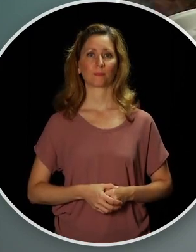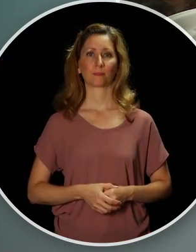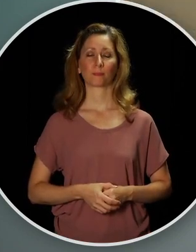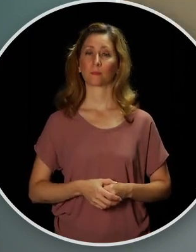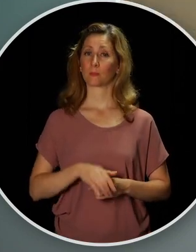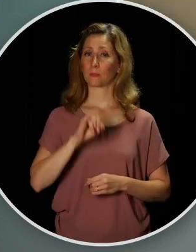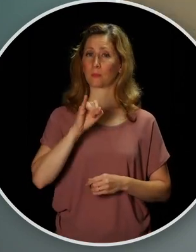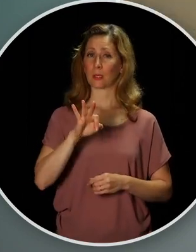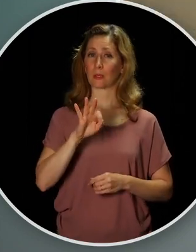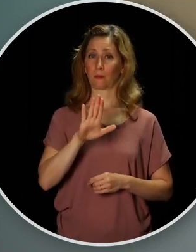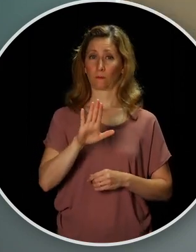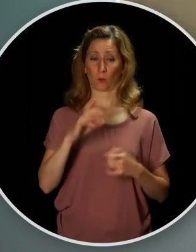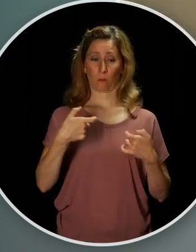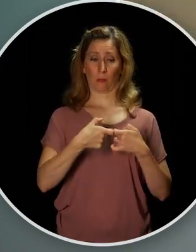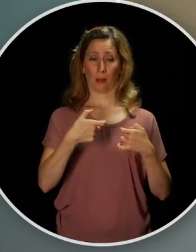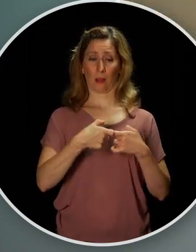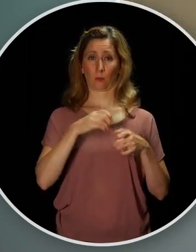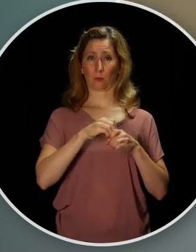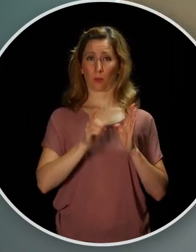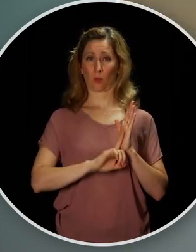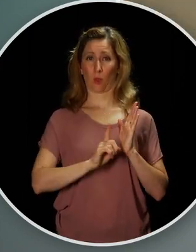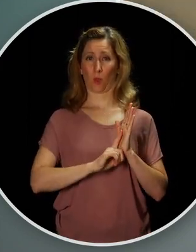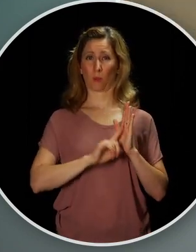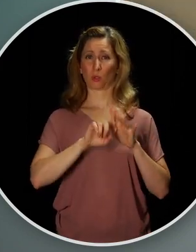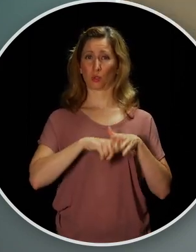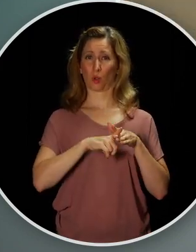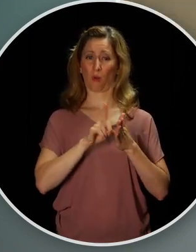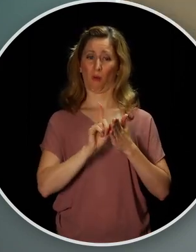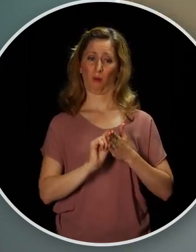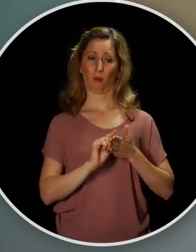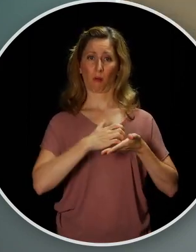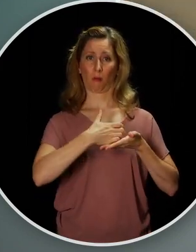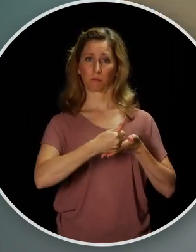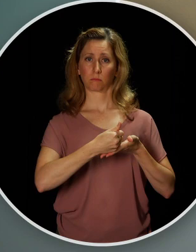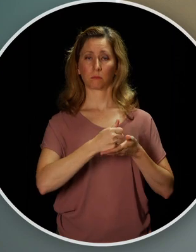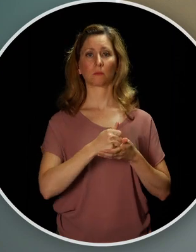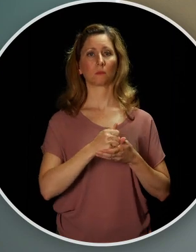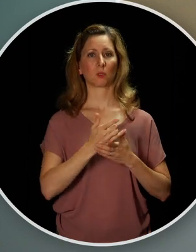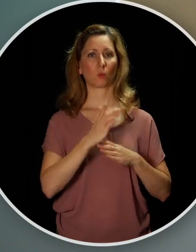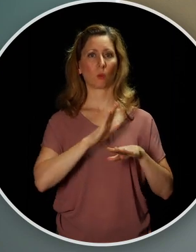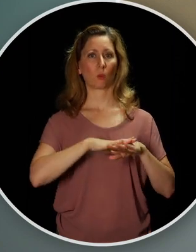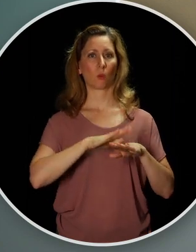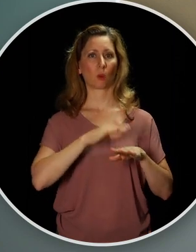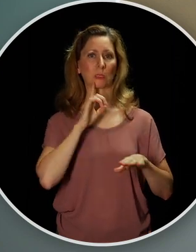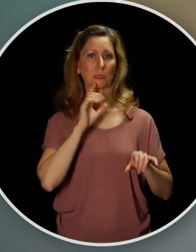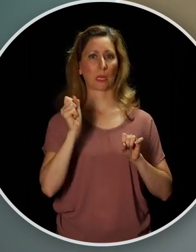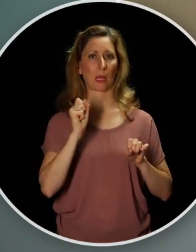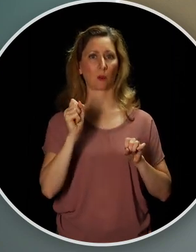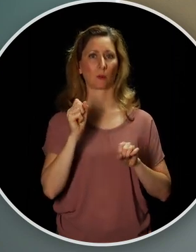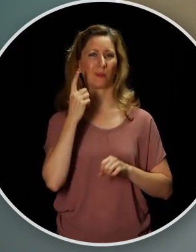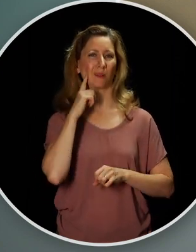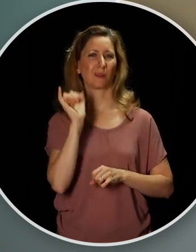If the batteries in your smoke alarm start to run down, they'll make a warning noise that sounds like chirping. (chirping)